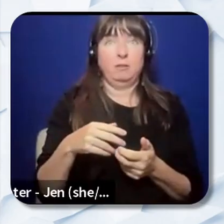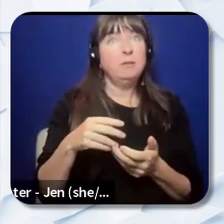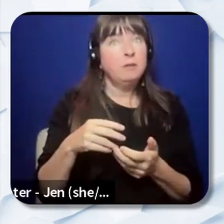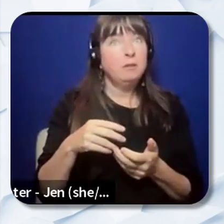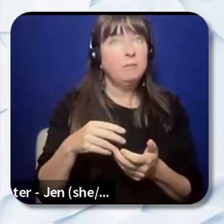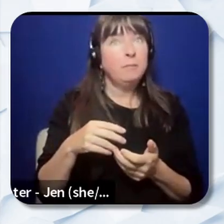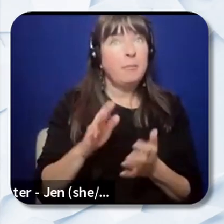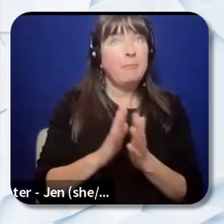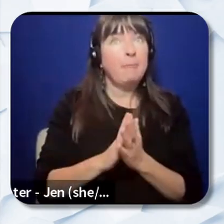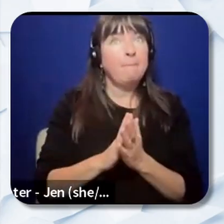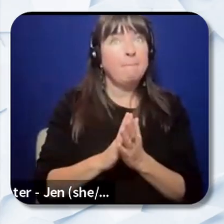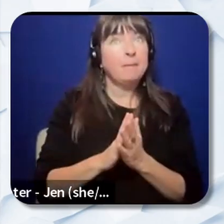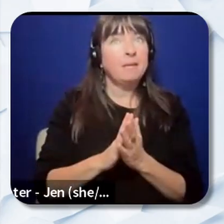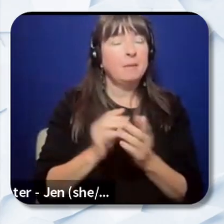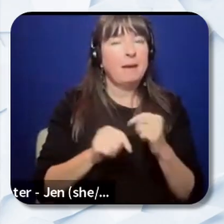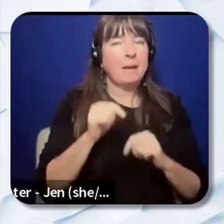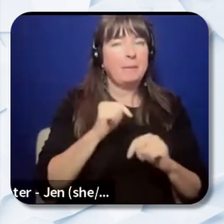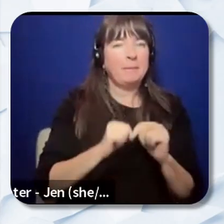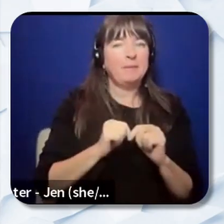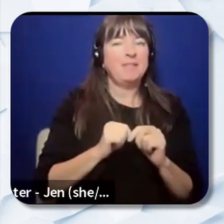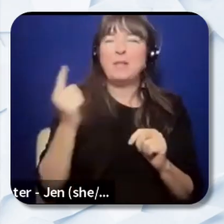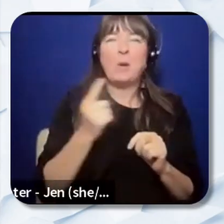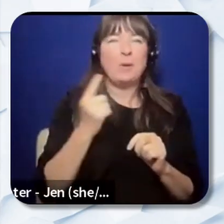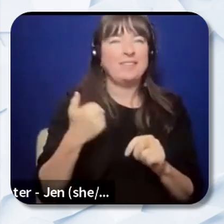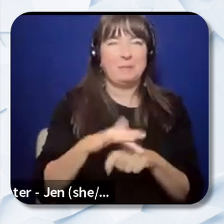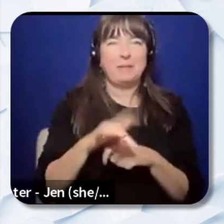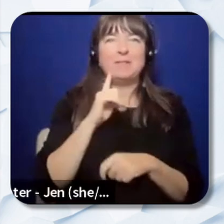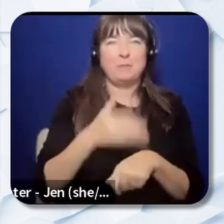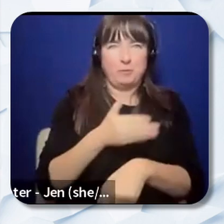they are I'm sorry that there is always room for improvement right? So interactions are